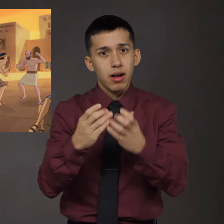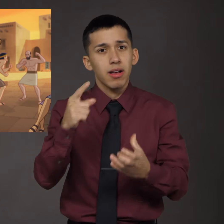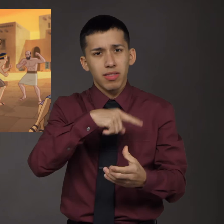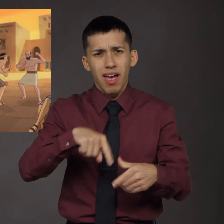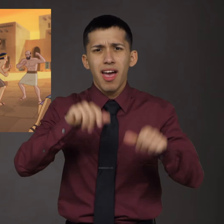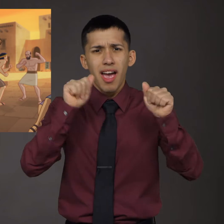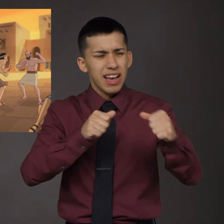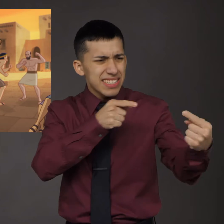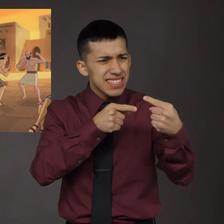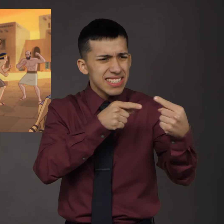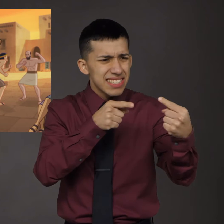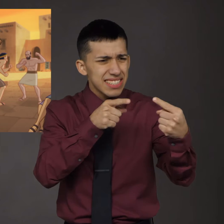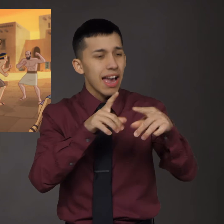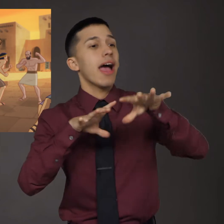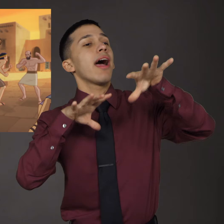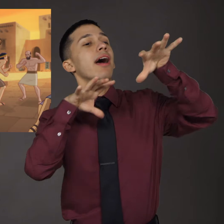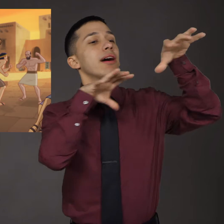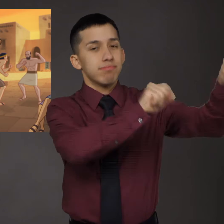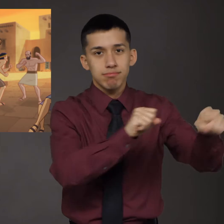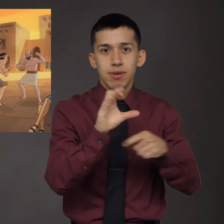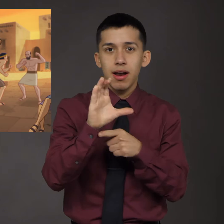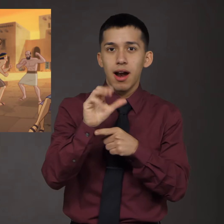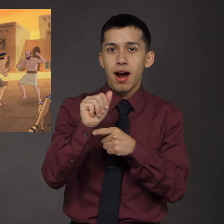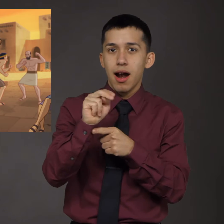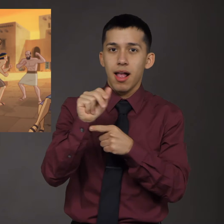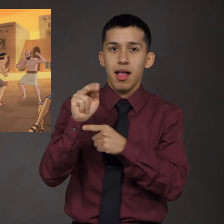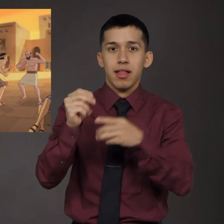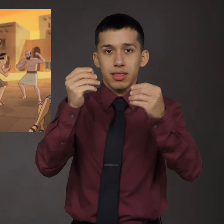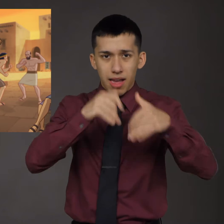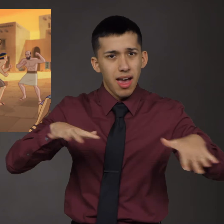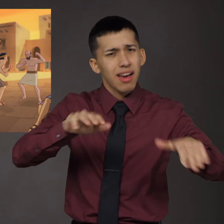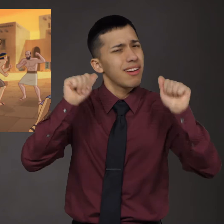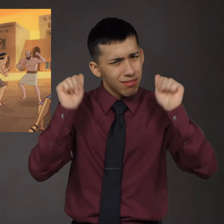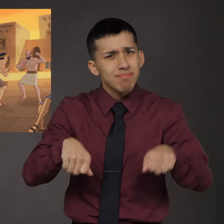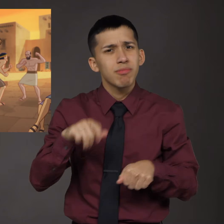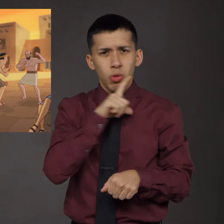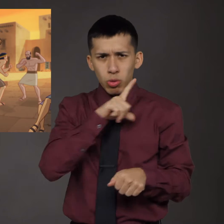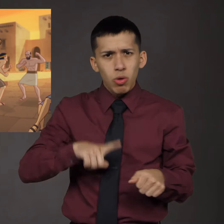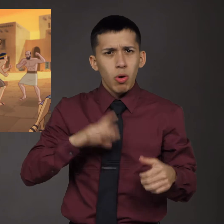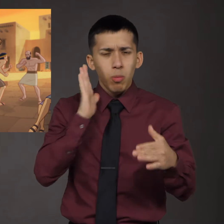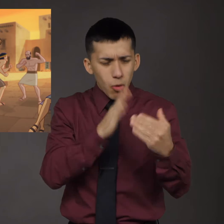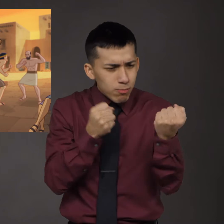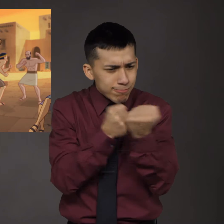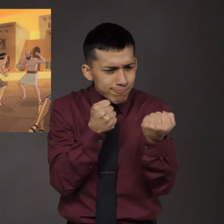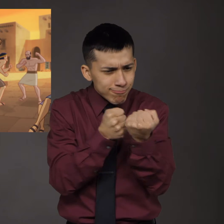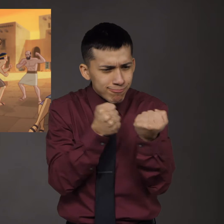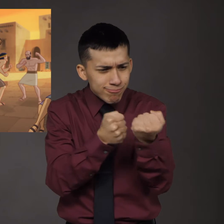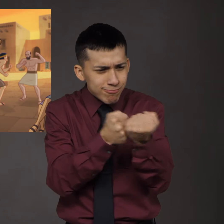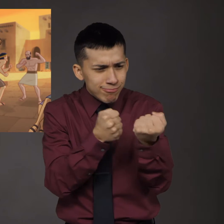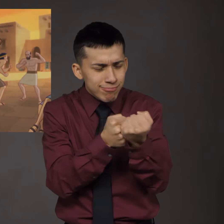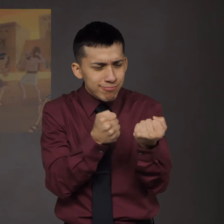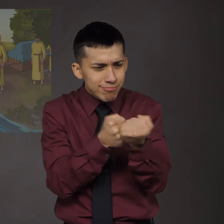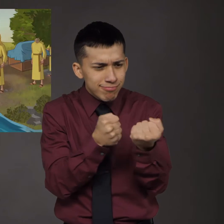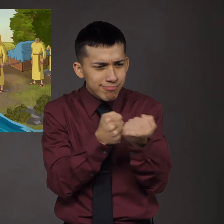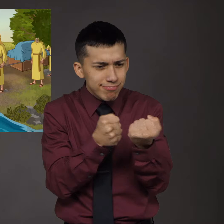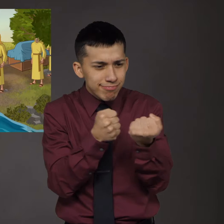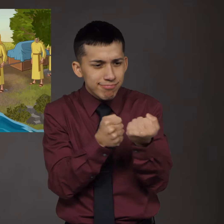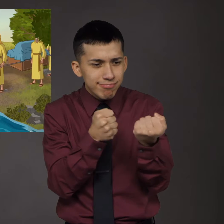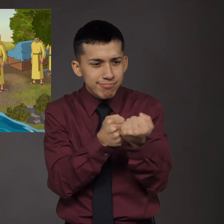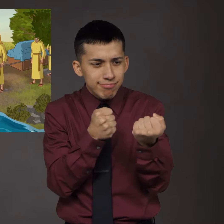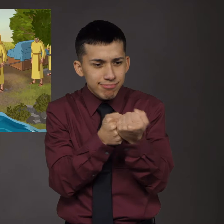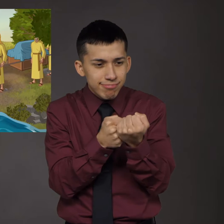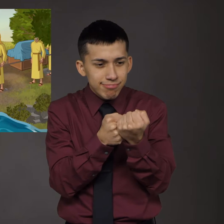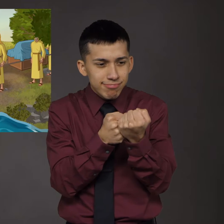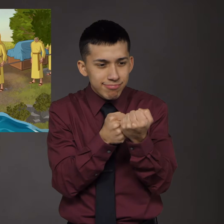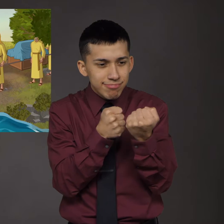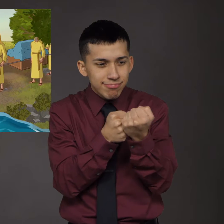the Israelites could conquer the land of Canaan.